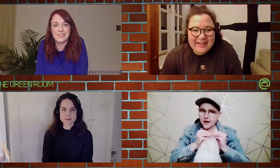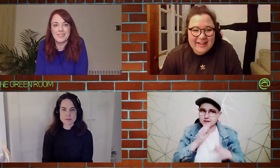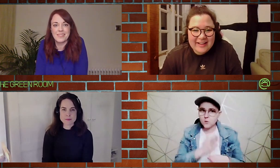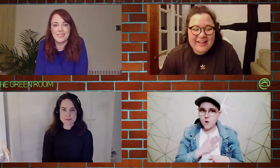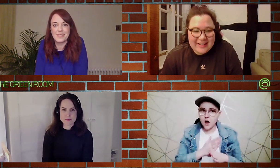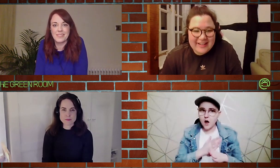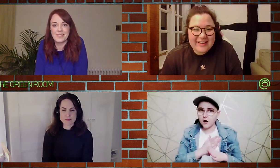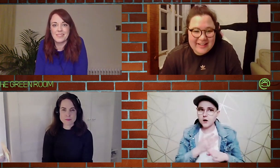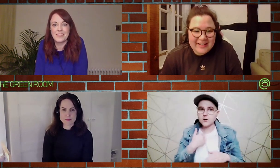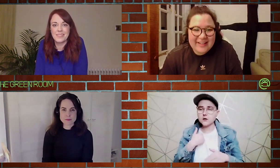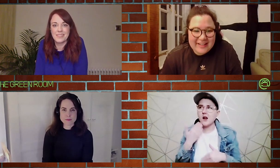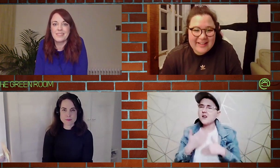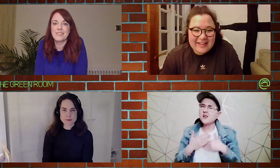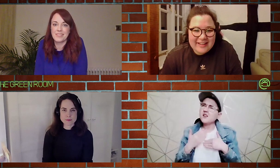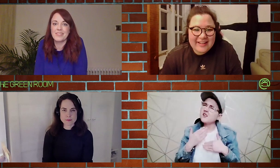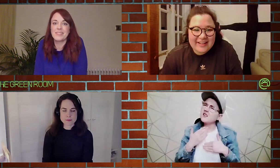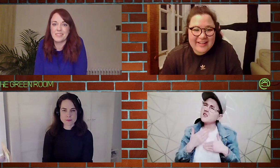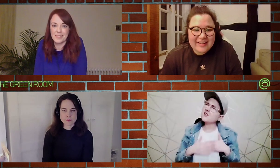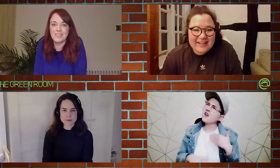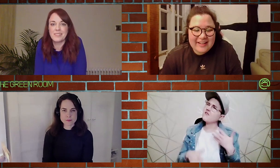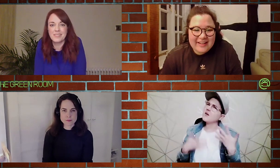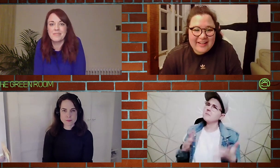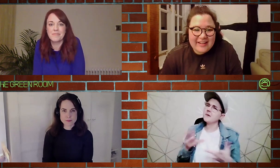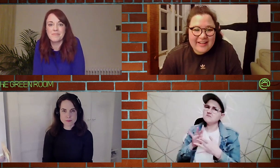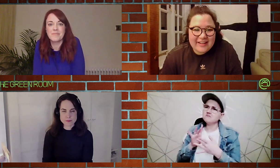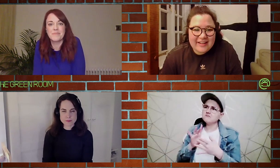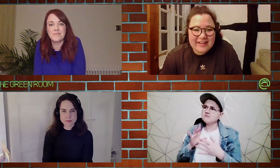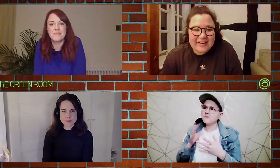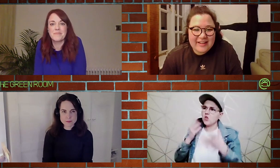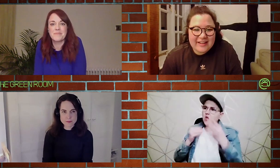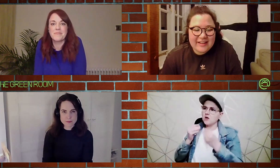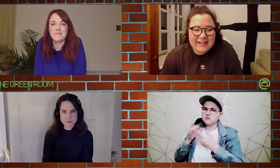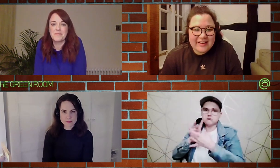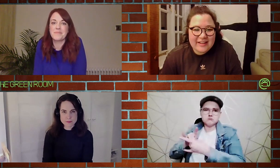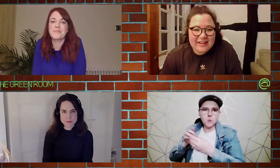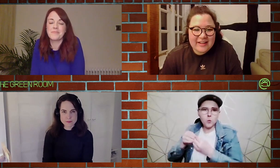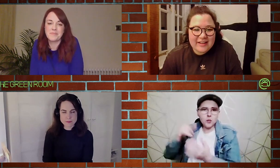DYT the Deaf Youth Theatre we did a lot of improvisation work.